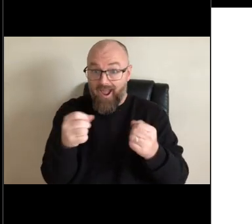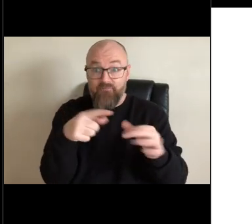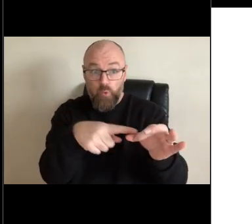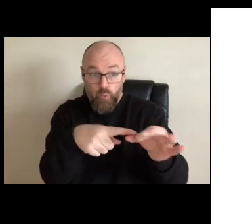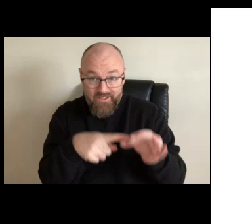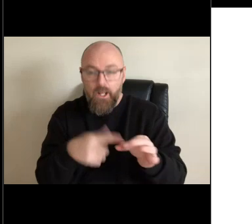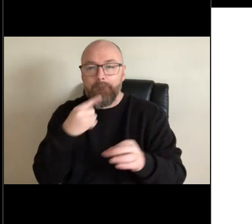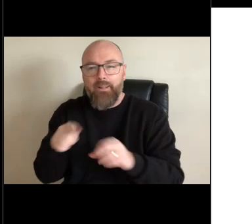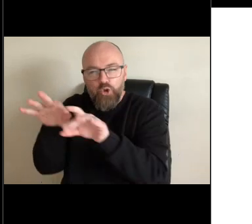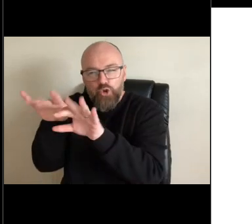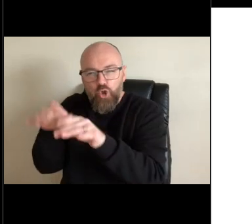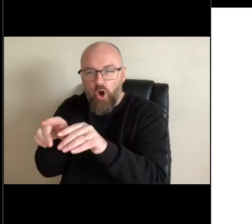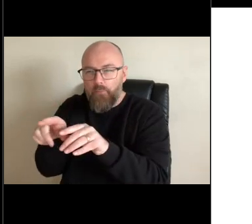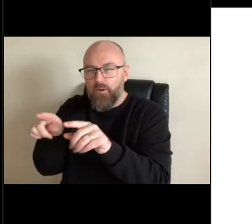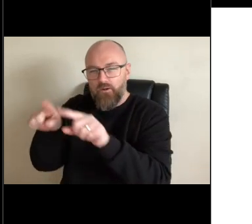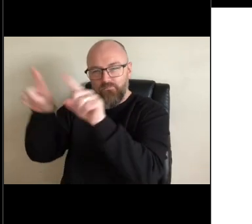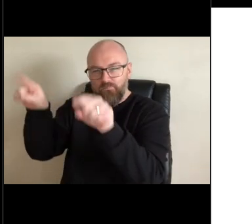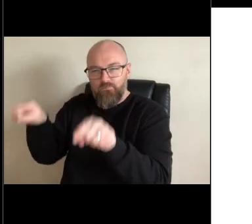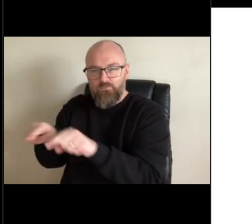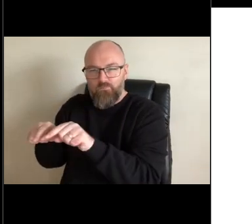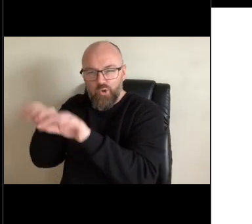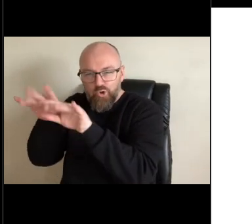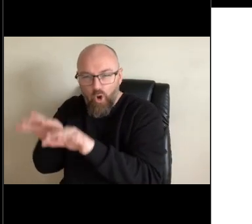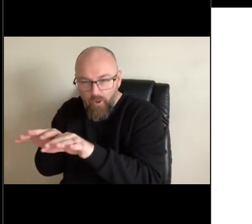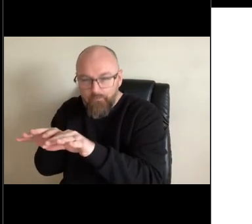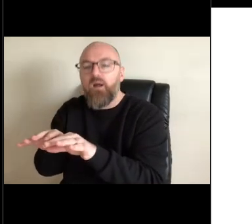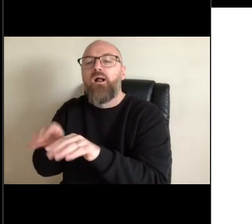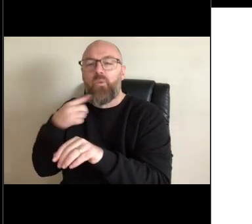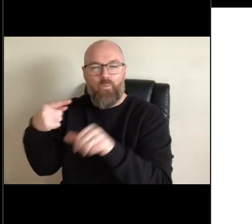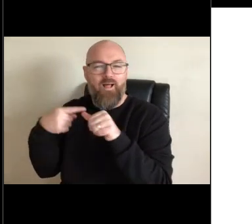screen and we'll look at those towards the end of the webinar we have attached